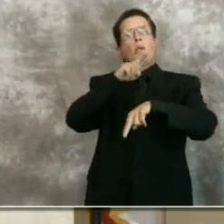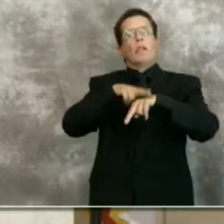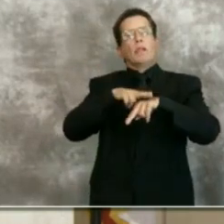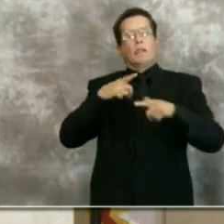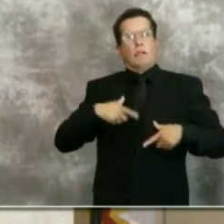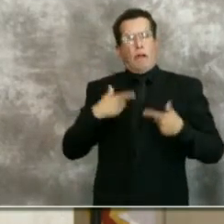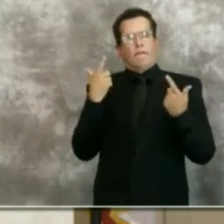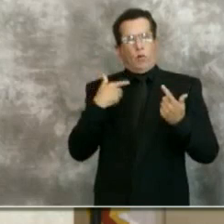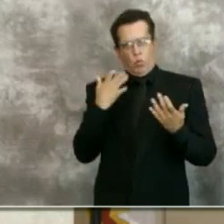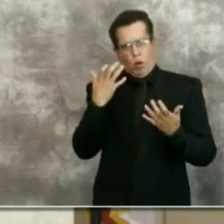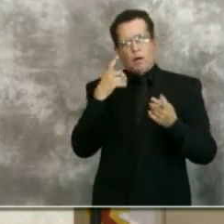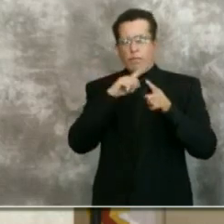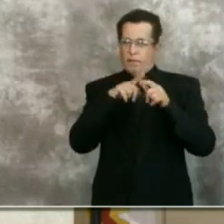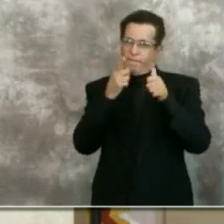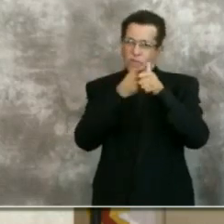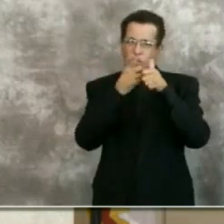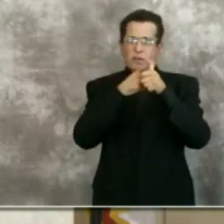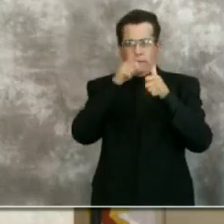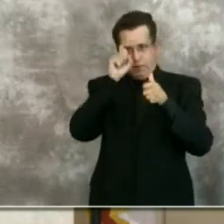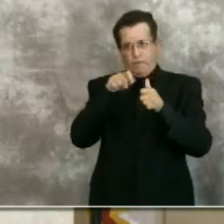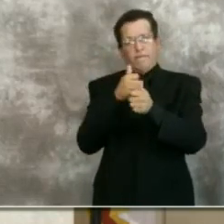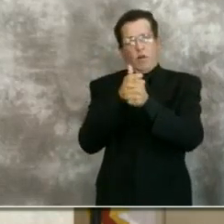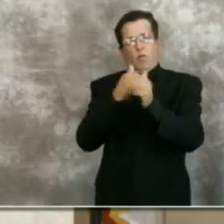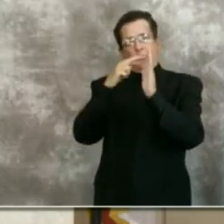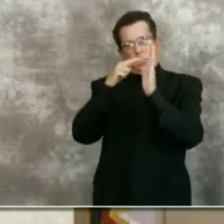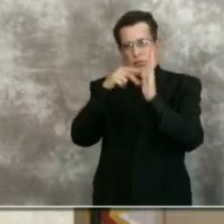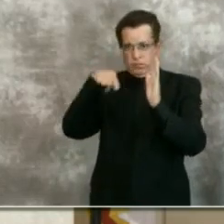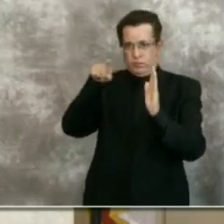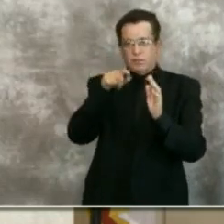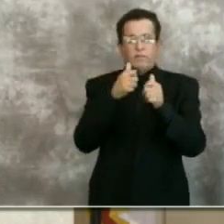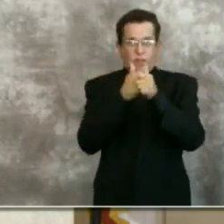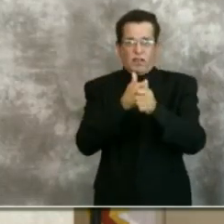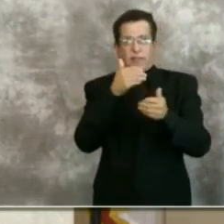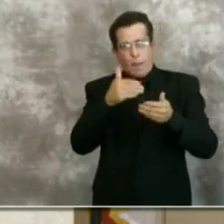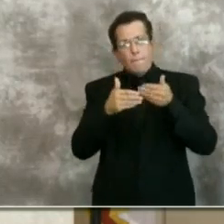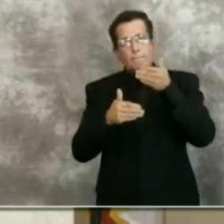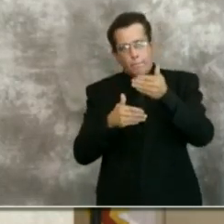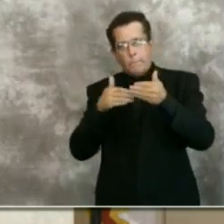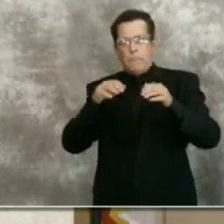OF TIME. WANT TO GET BACK TO NORMALCY SO I. BUT THAT'S NOT